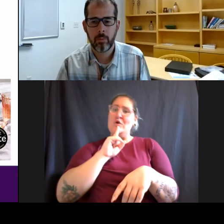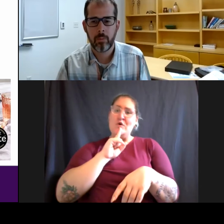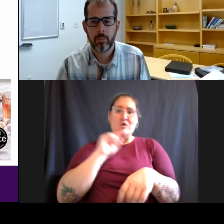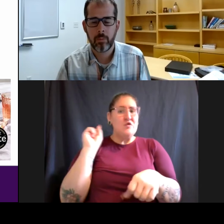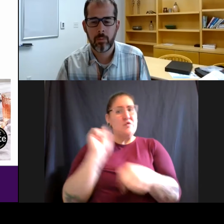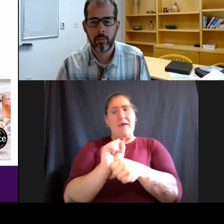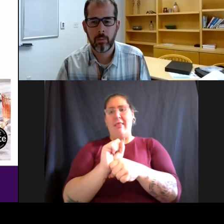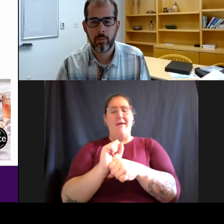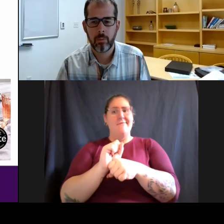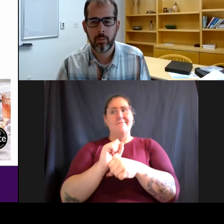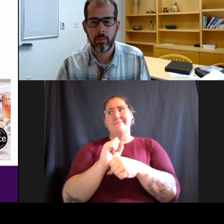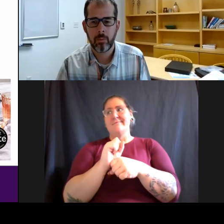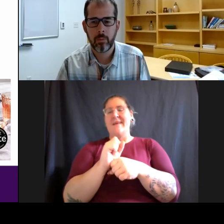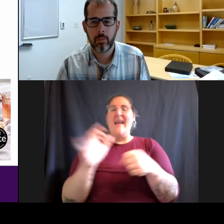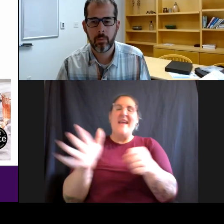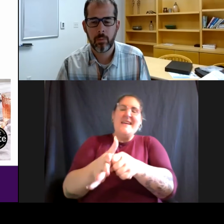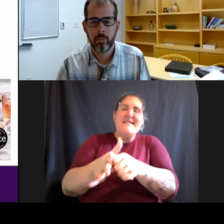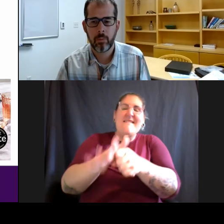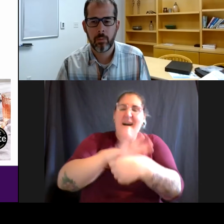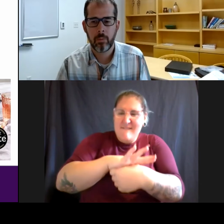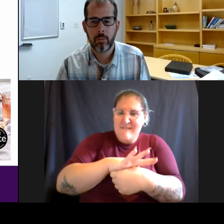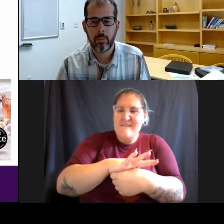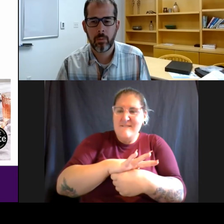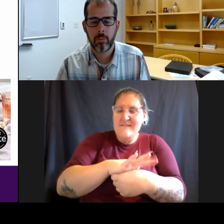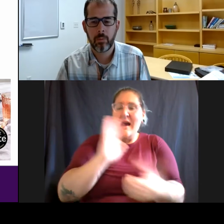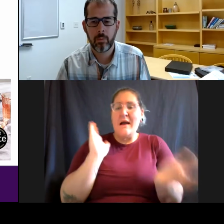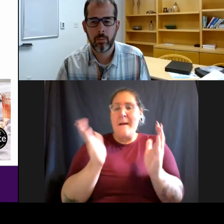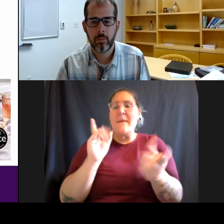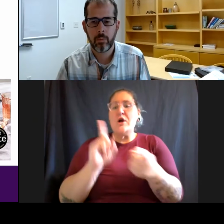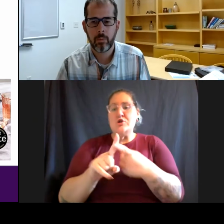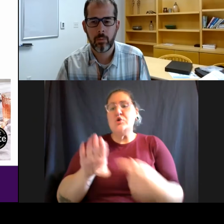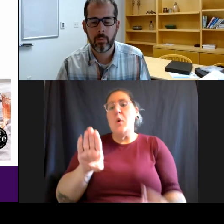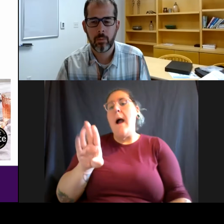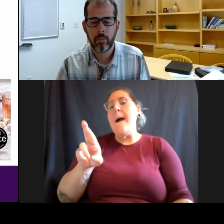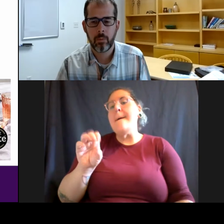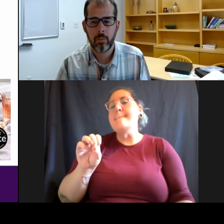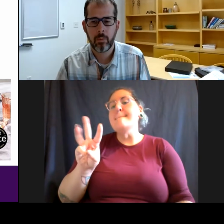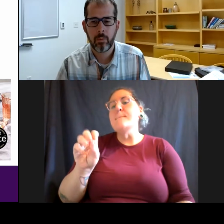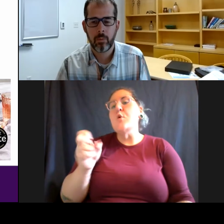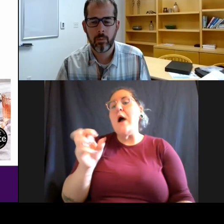testing tools. And as we know, browser-based testing tools can only test so much. Tools